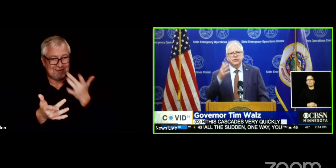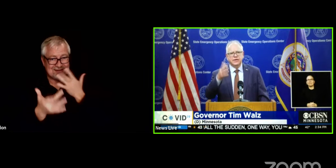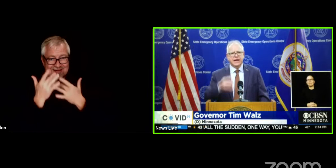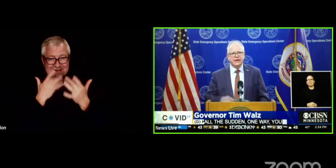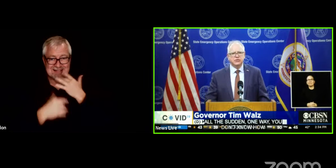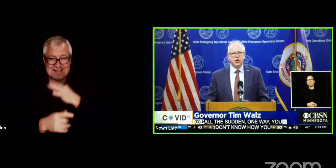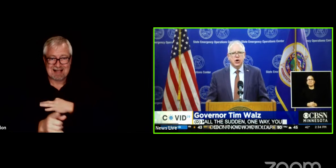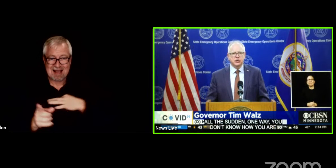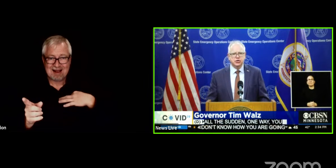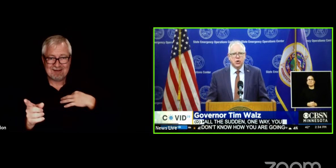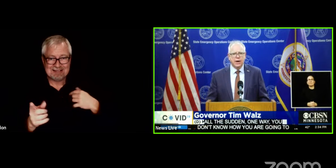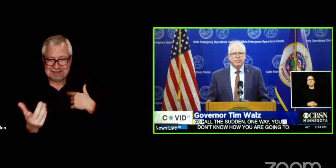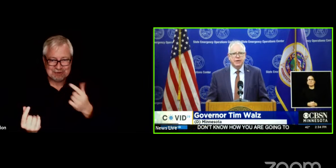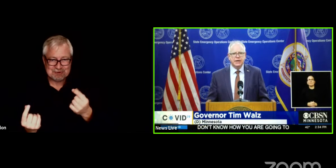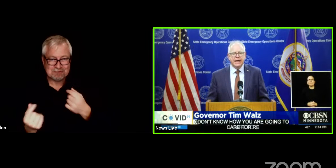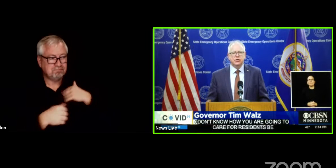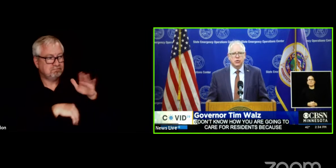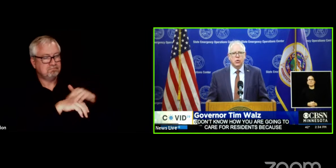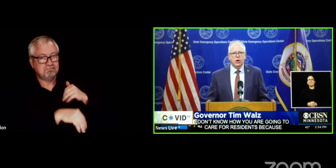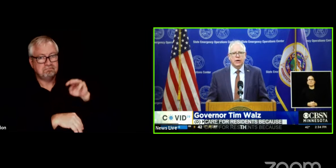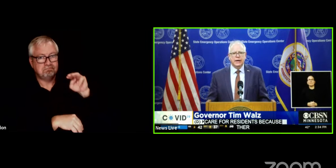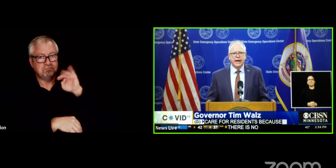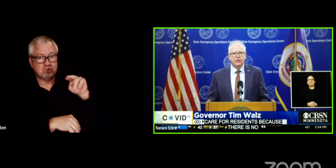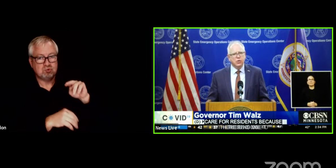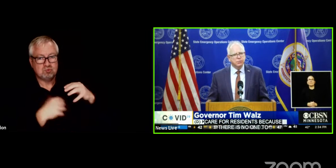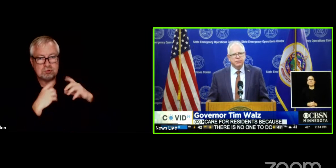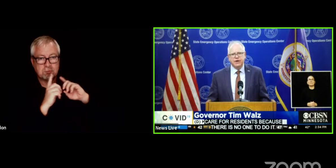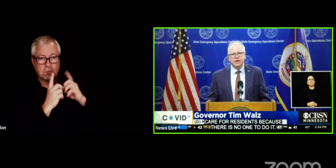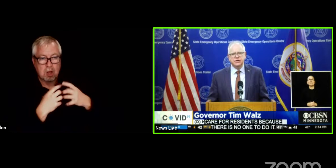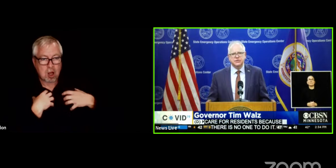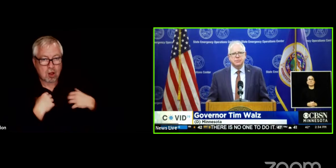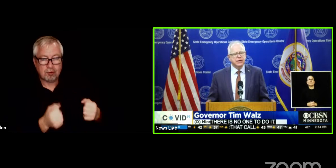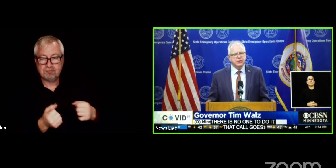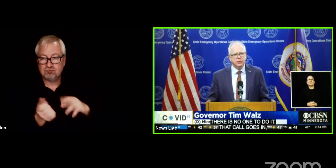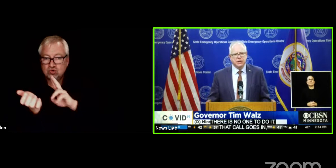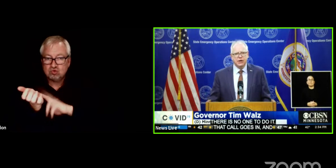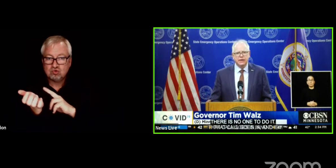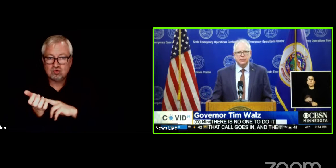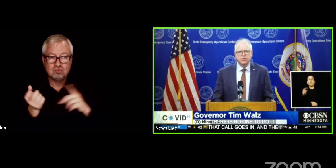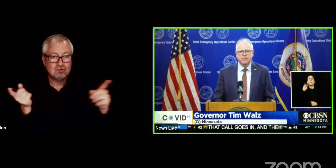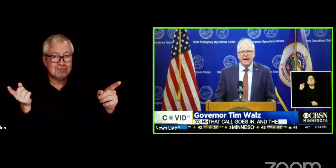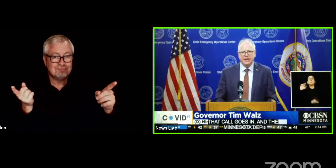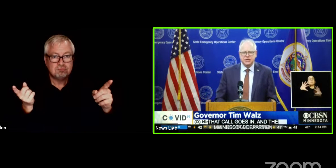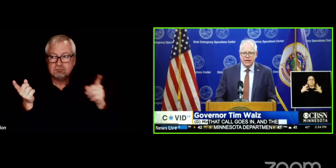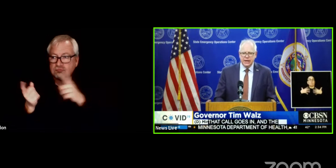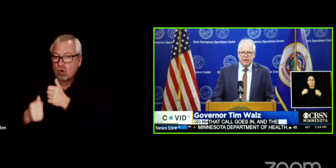AND THE NATIONAL GUARDS SHOW UP AND DO THE WORK AND DO IT WITH PROFESSIONALISM, THEY DO IT WITH CARE AND COMPASSION.